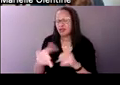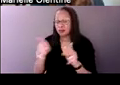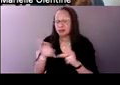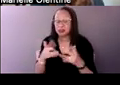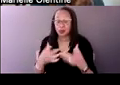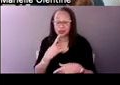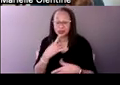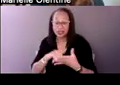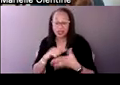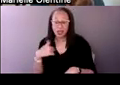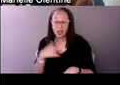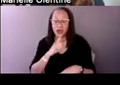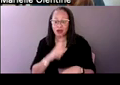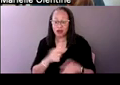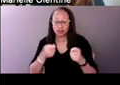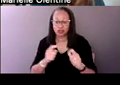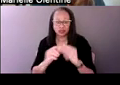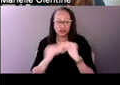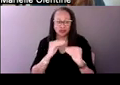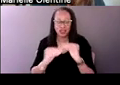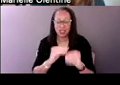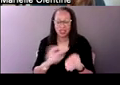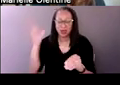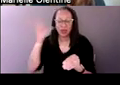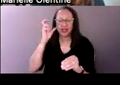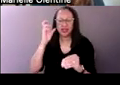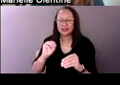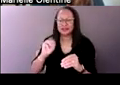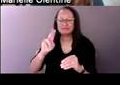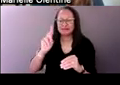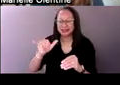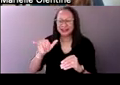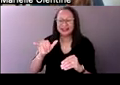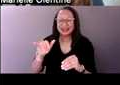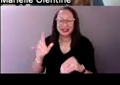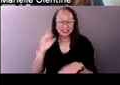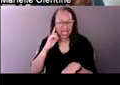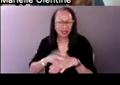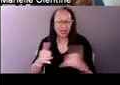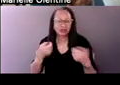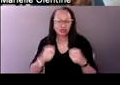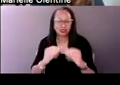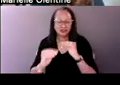particular, there's been a huge carousel at the top